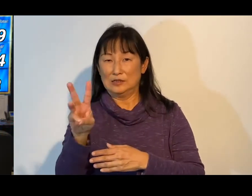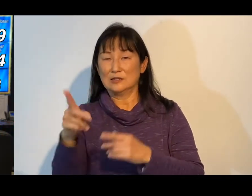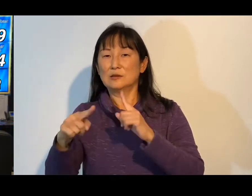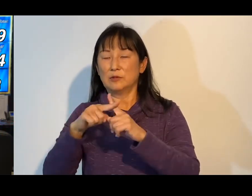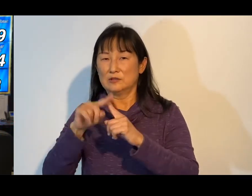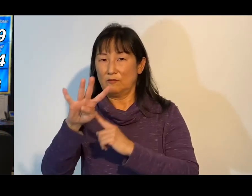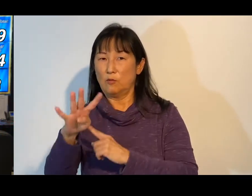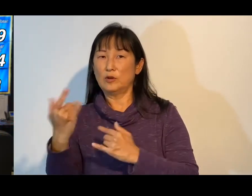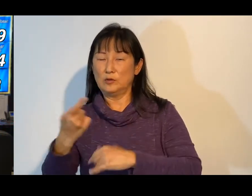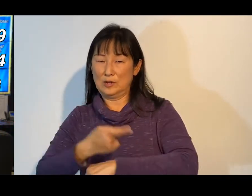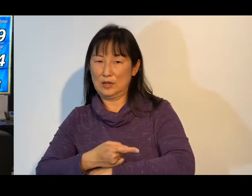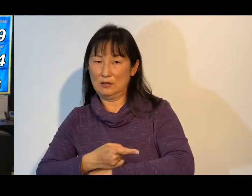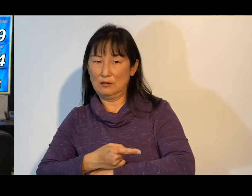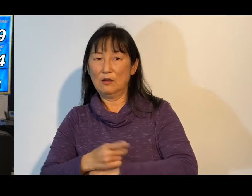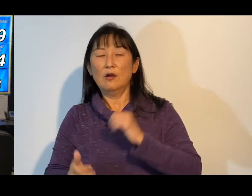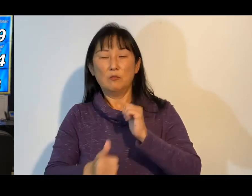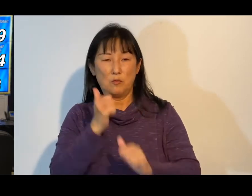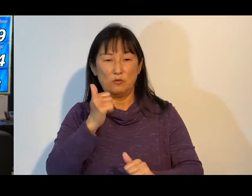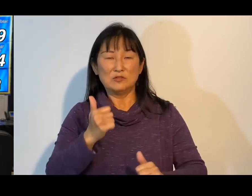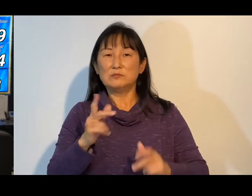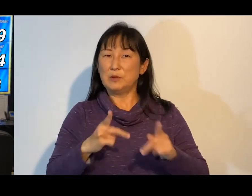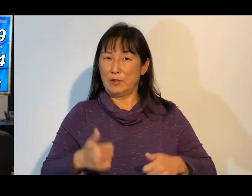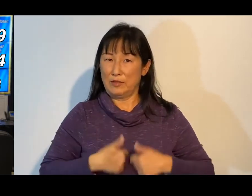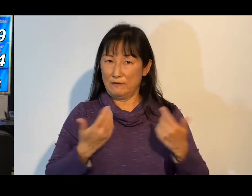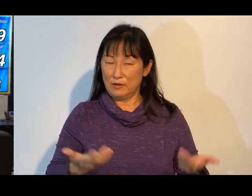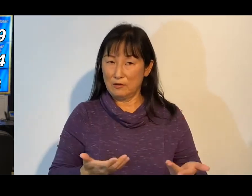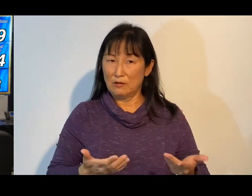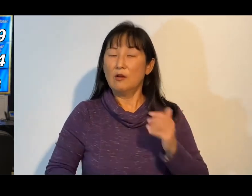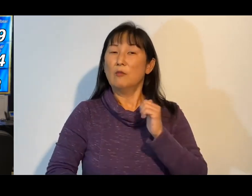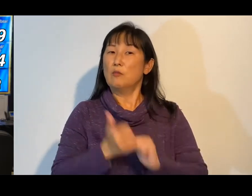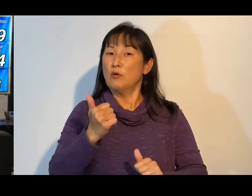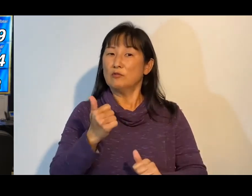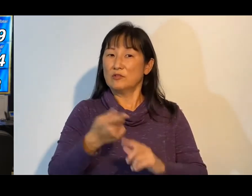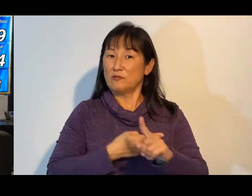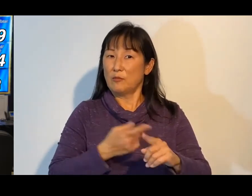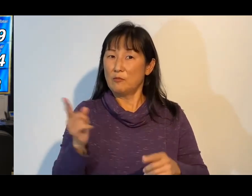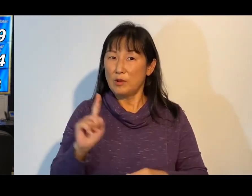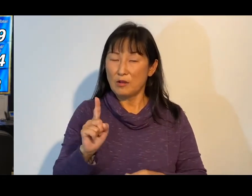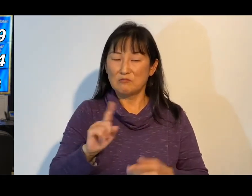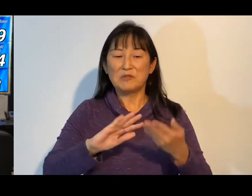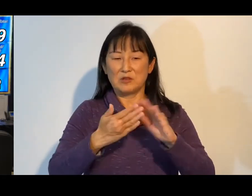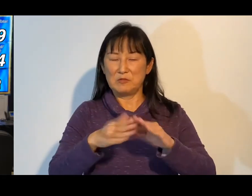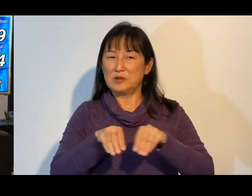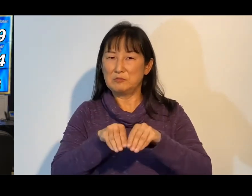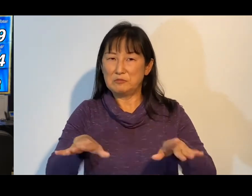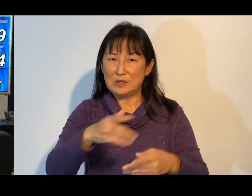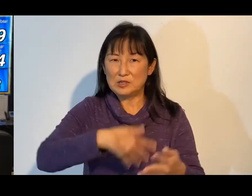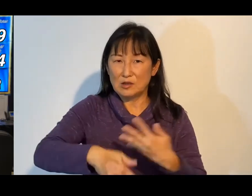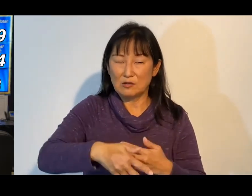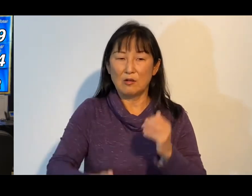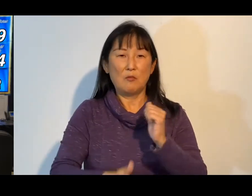Most of the cases are in residents, most of them are from community spread, and most them are in un-vaccinated individuals.